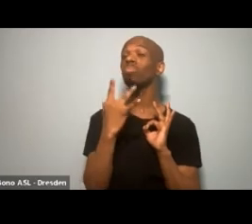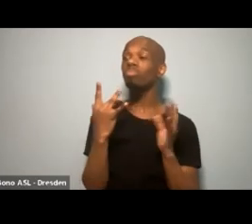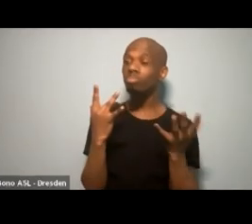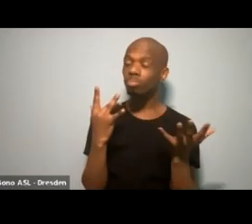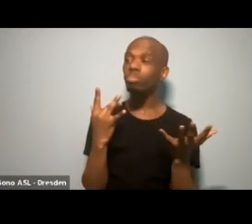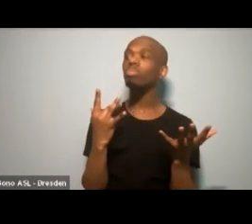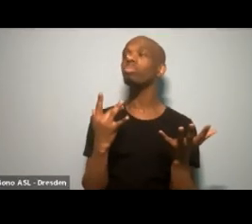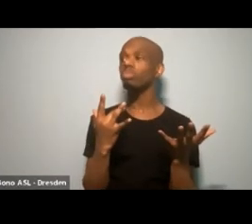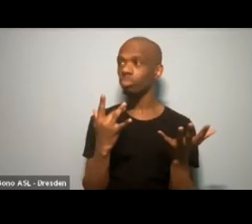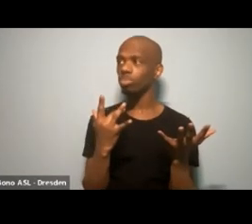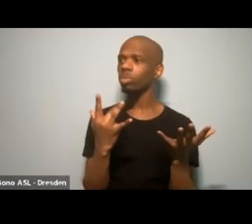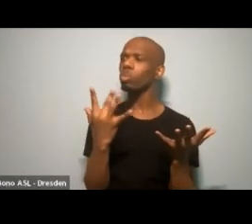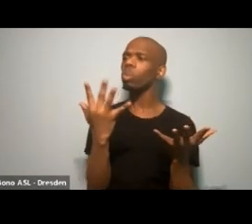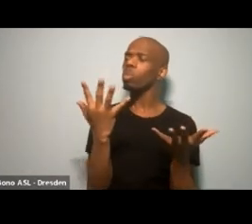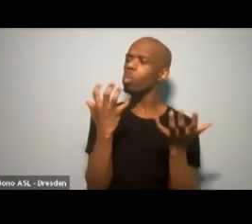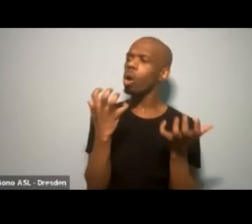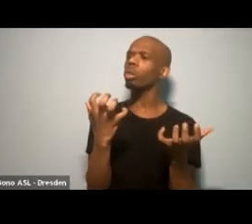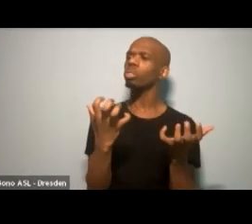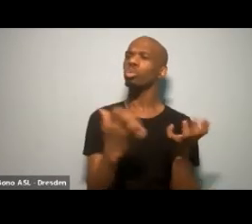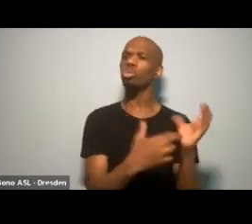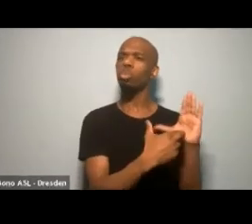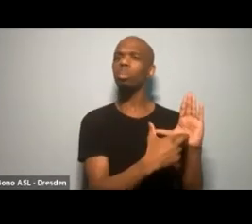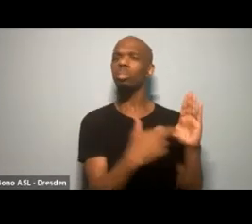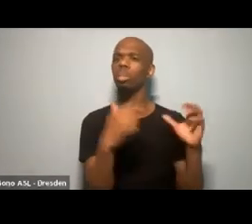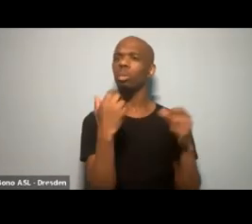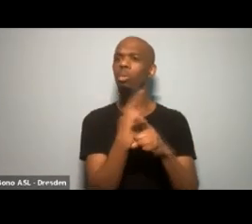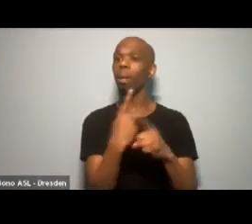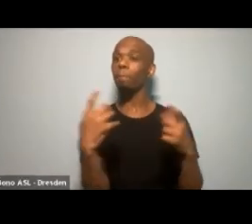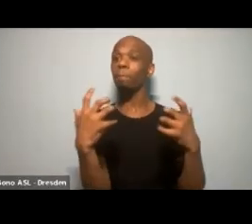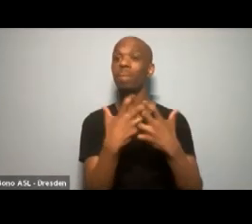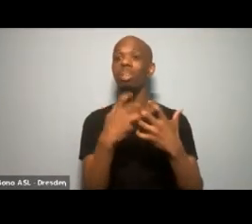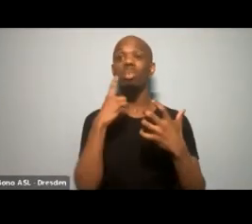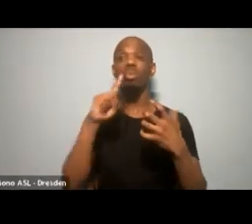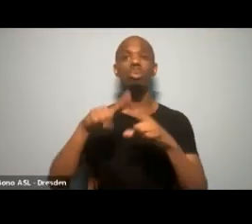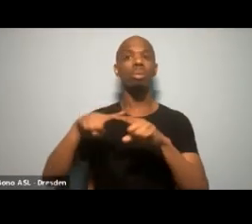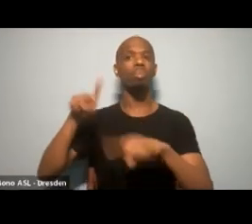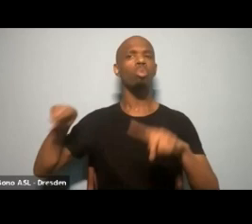also yield toward the latent